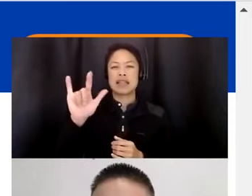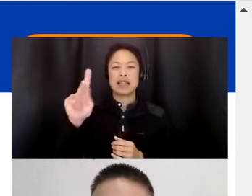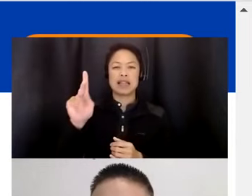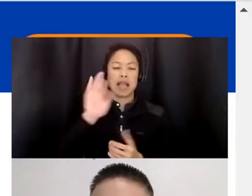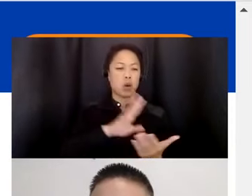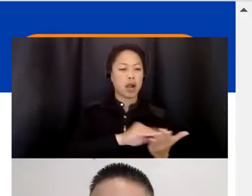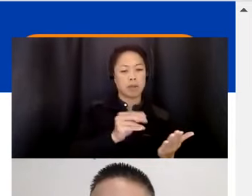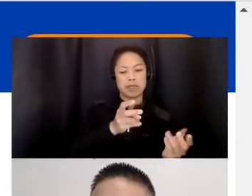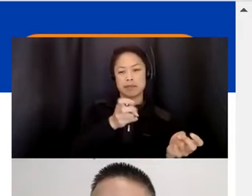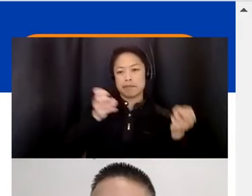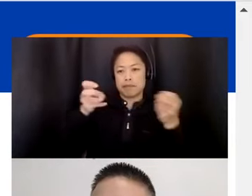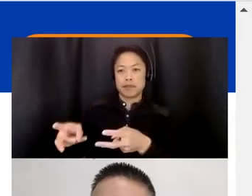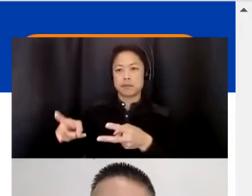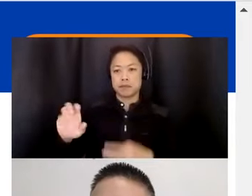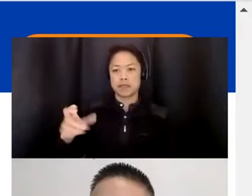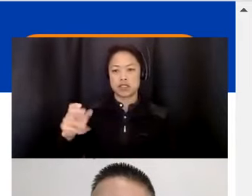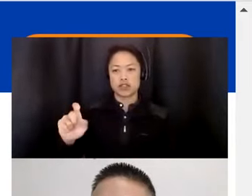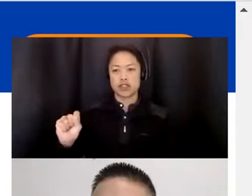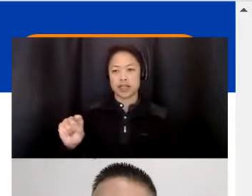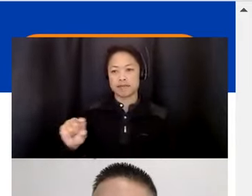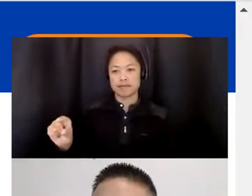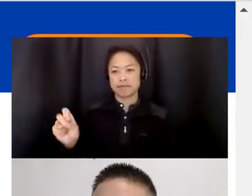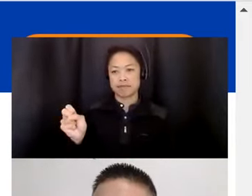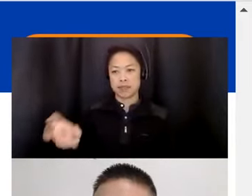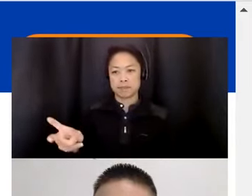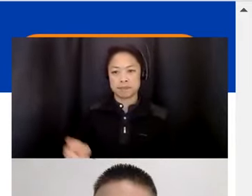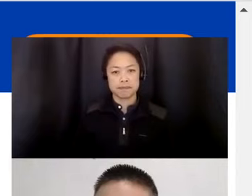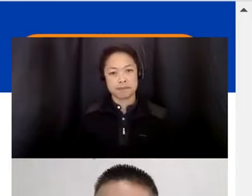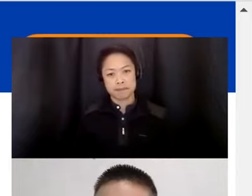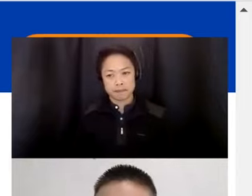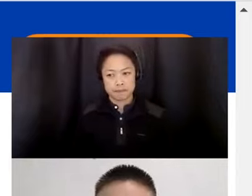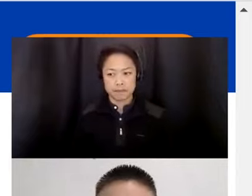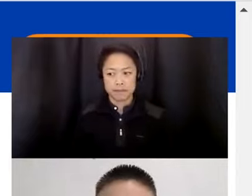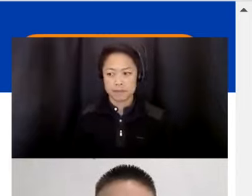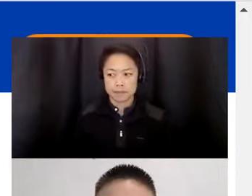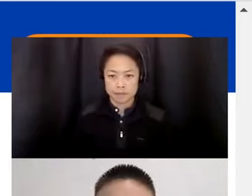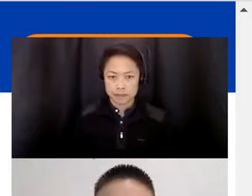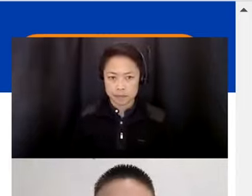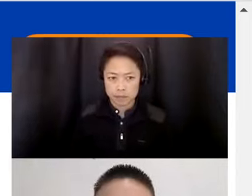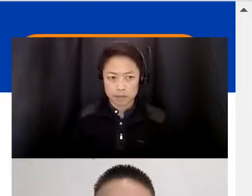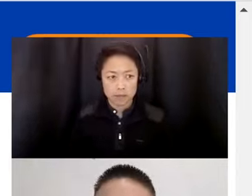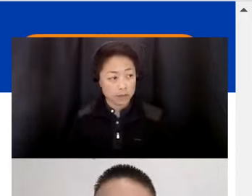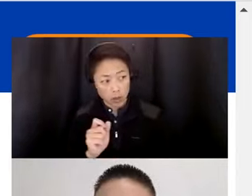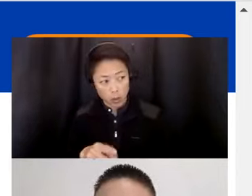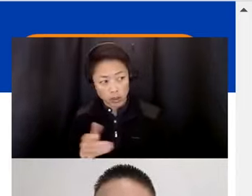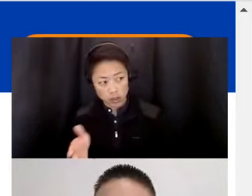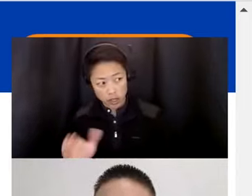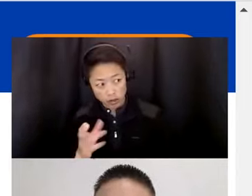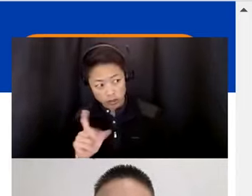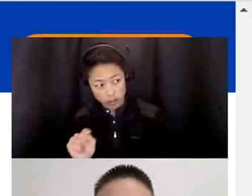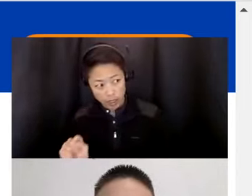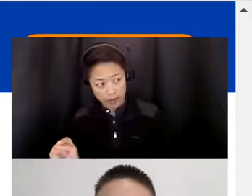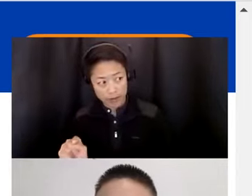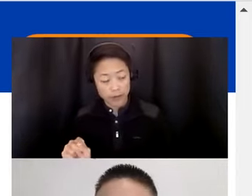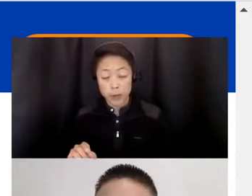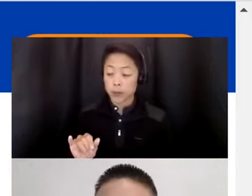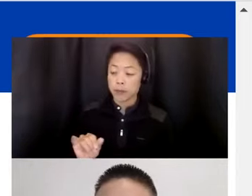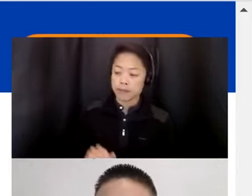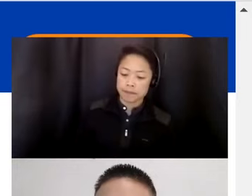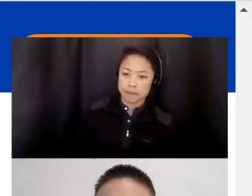so that people can check their own temperatures and have more data to rely on than